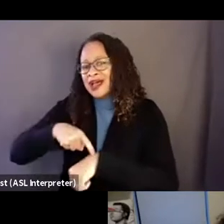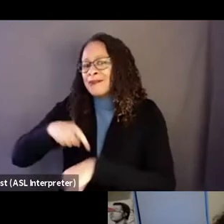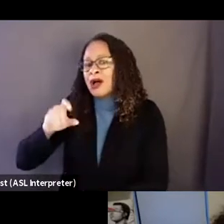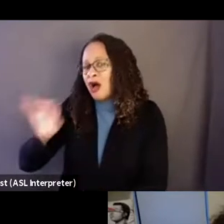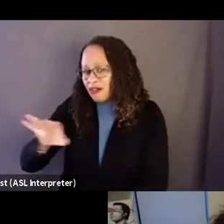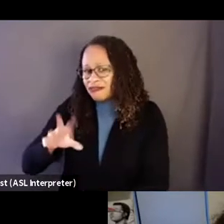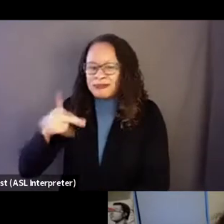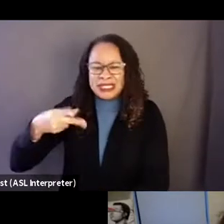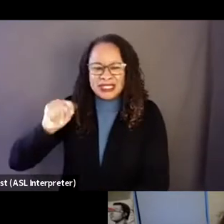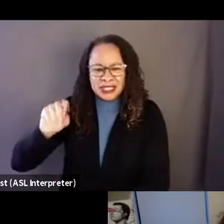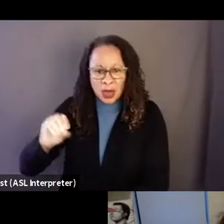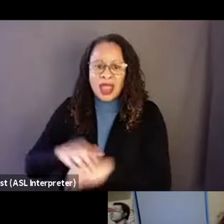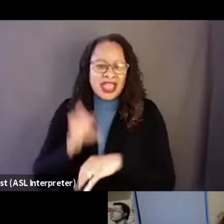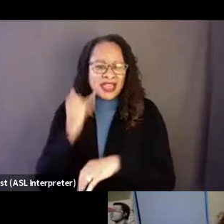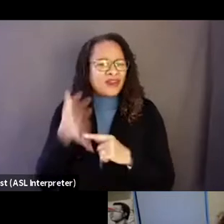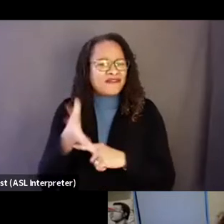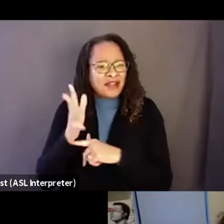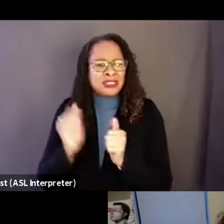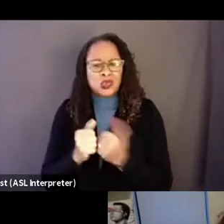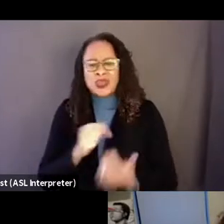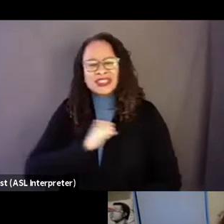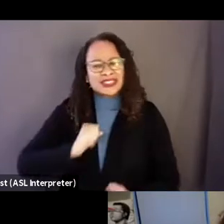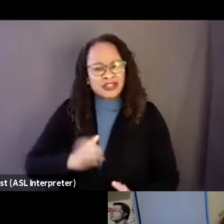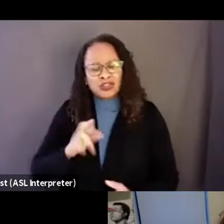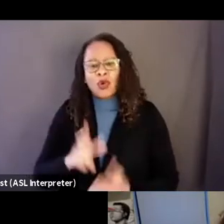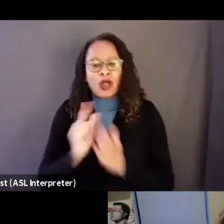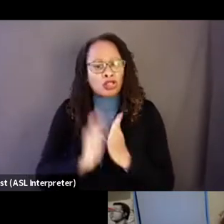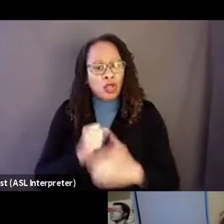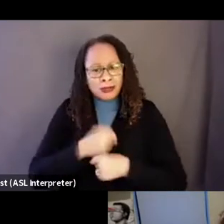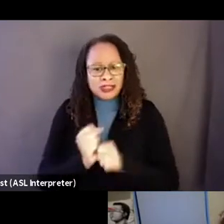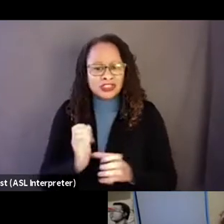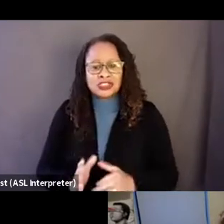to have five minutes with them. And Nunu and Patrick, we can start with you.